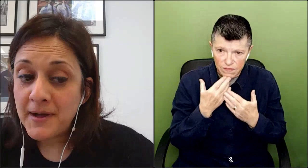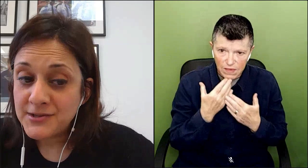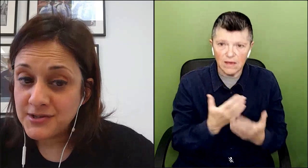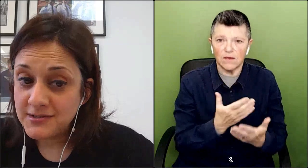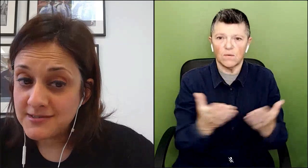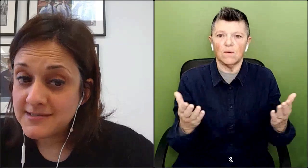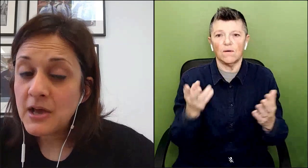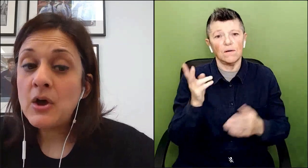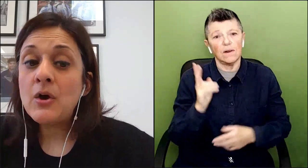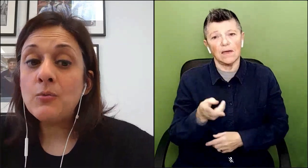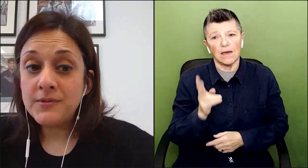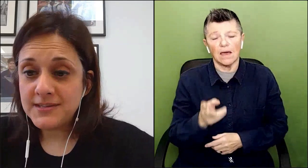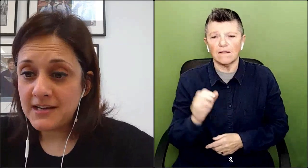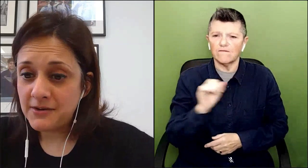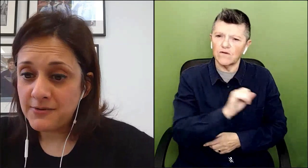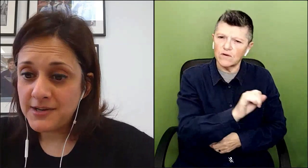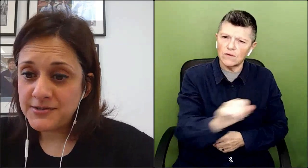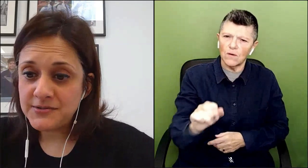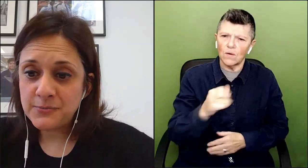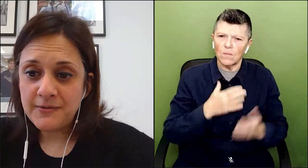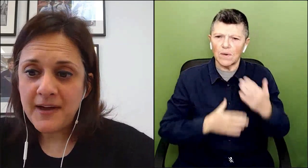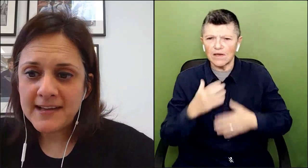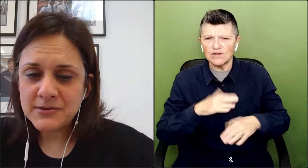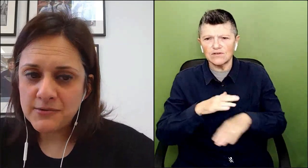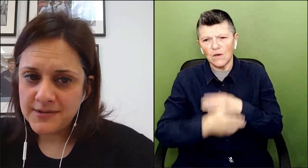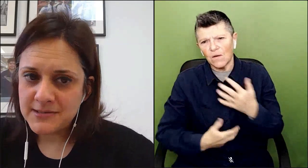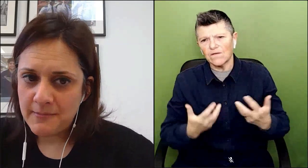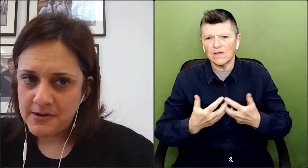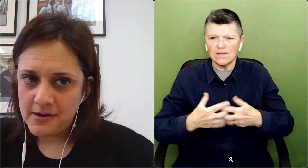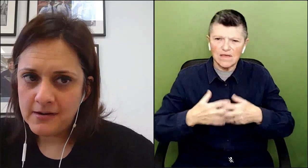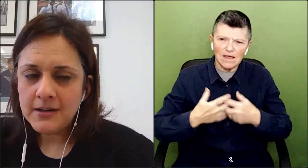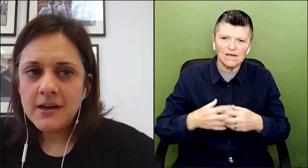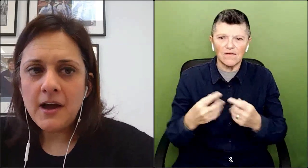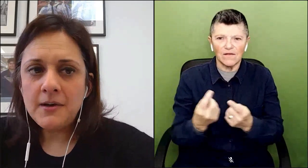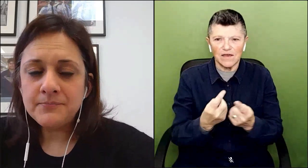patience with the technical issues we've had on this webinar.